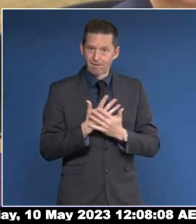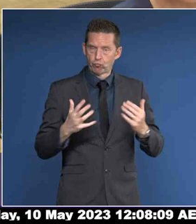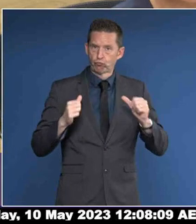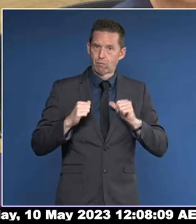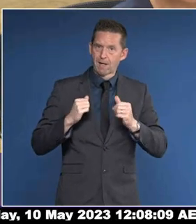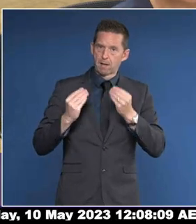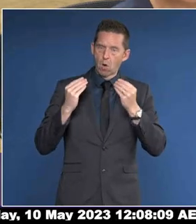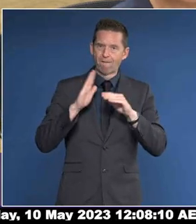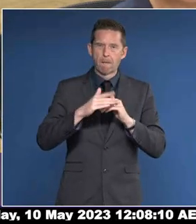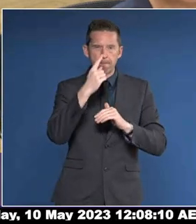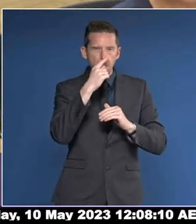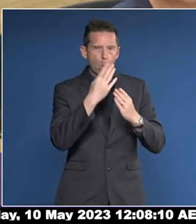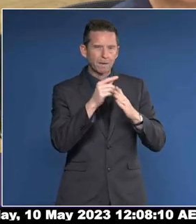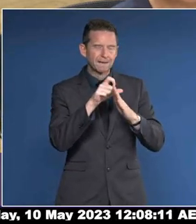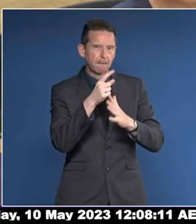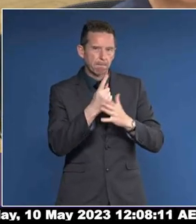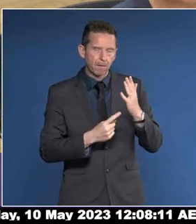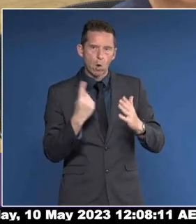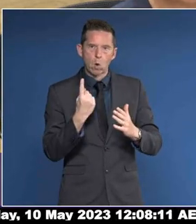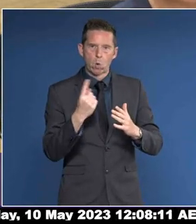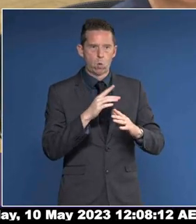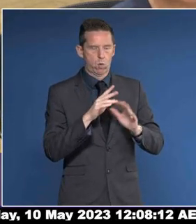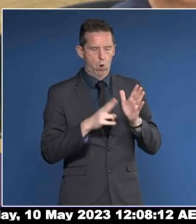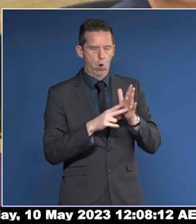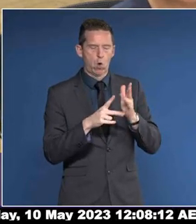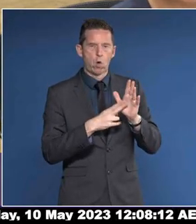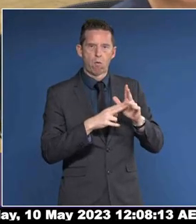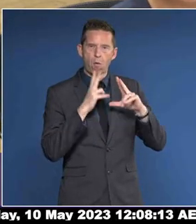with disability who are nonverbal who are victims of crime?